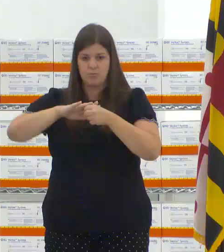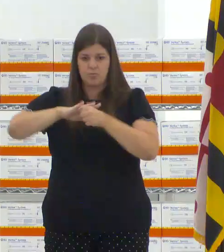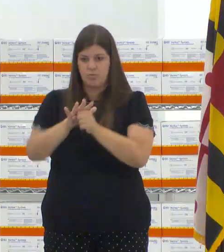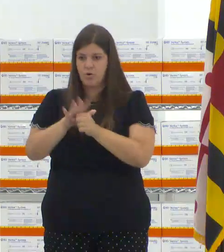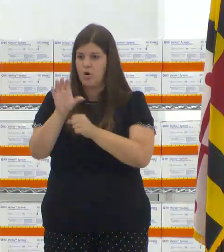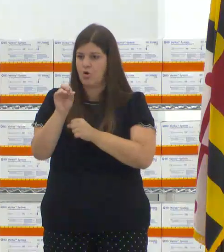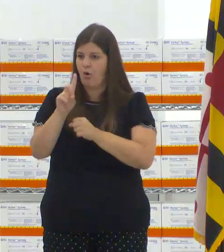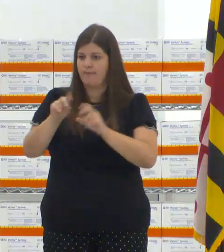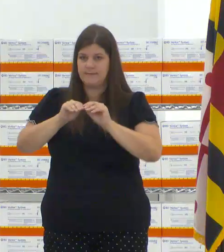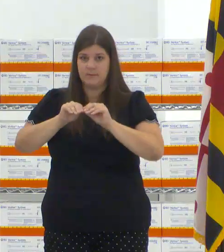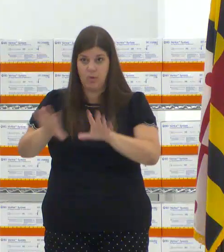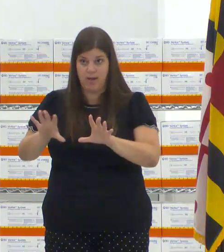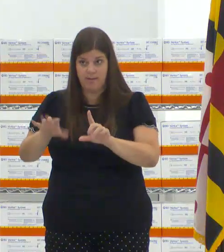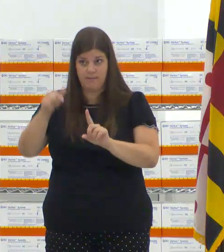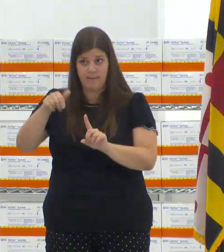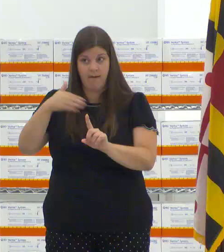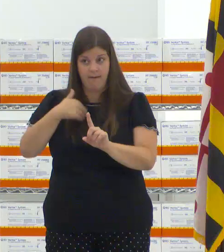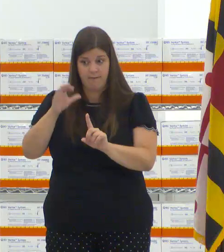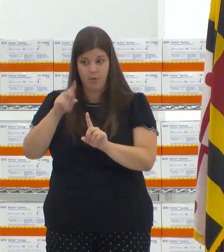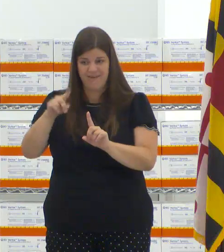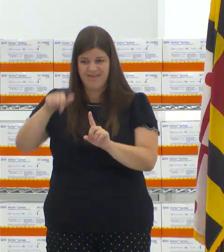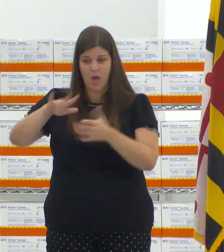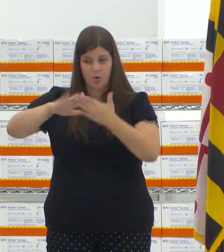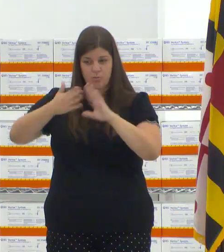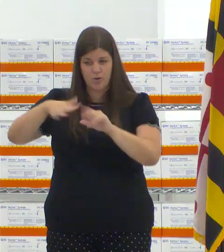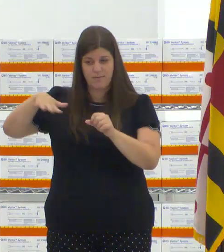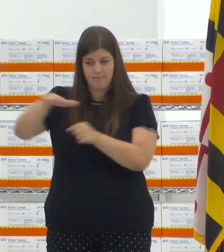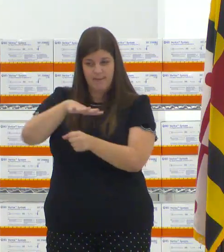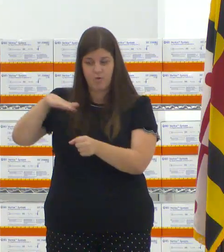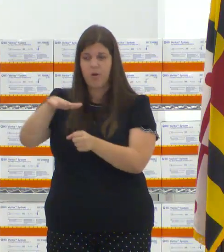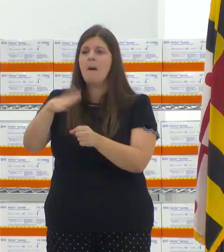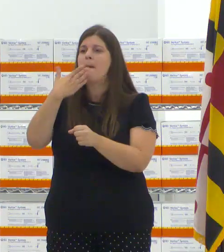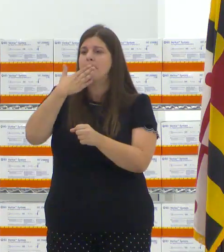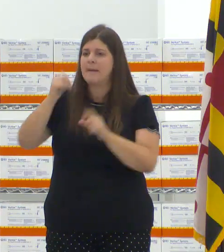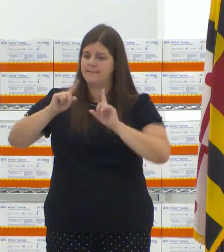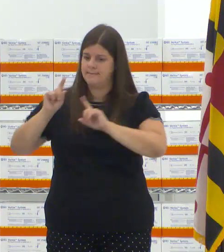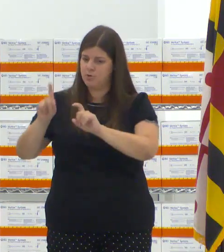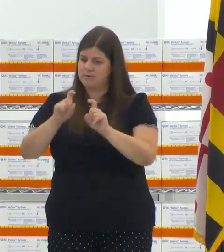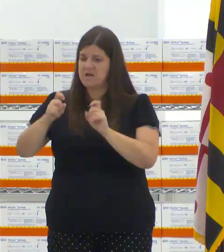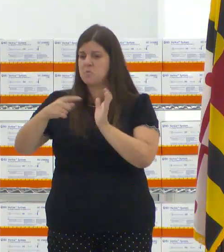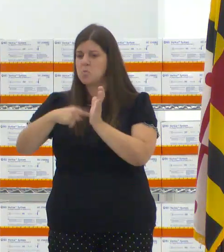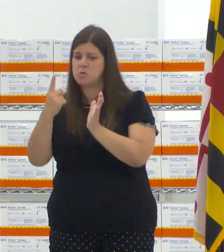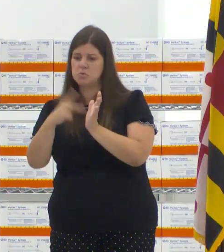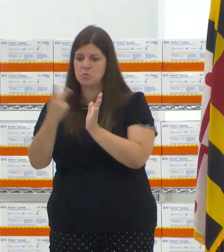yesterday And so if you look at the protocols that were released by Duke University, together with other partners,